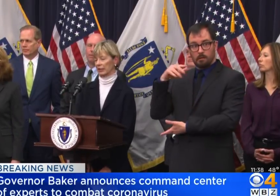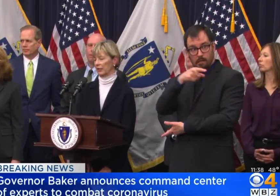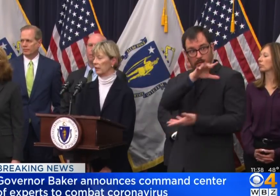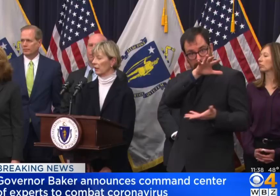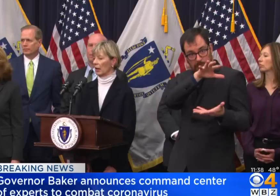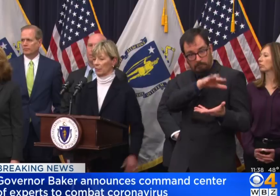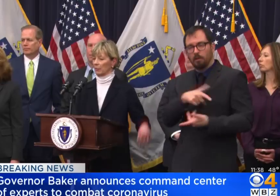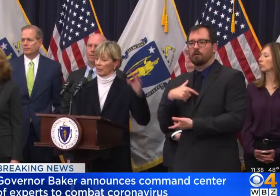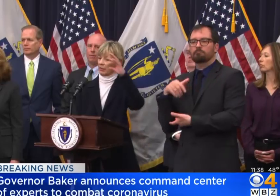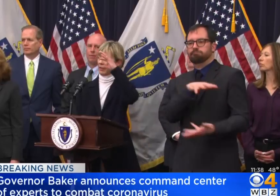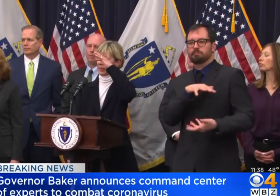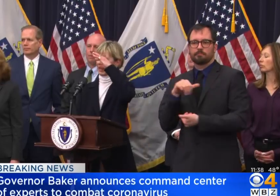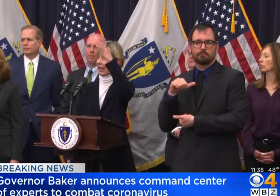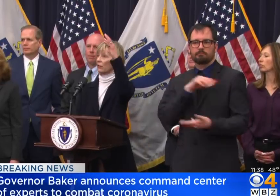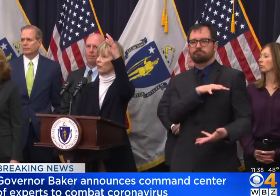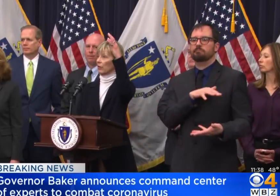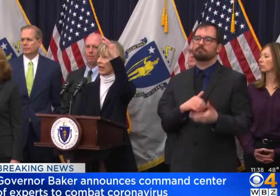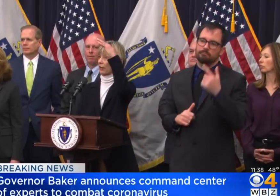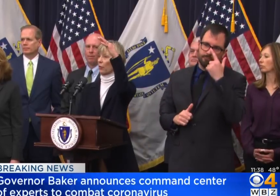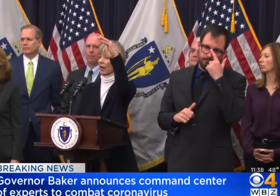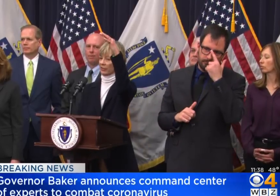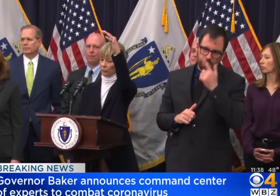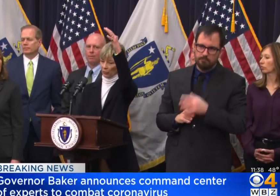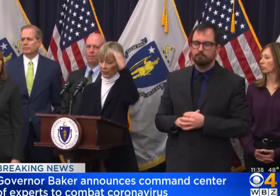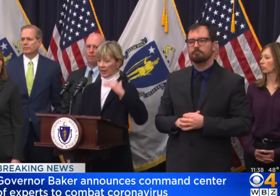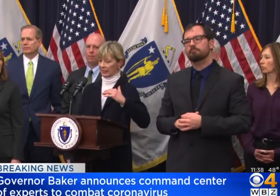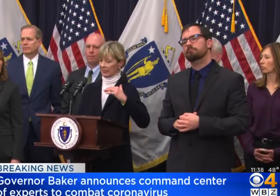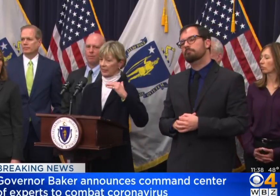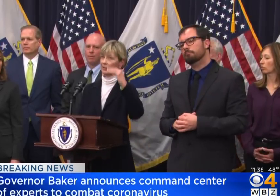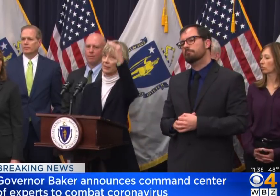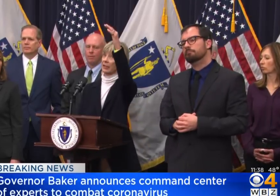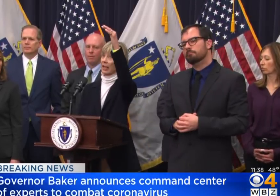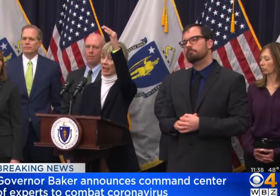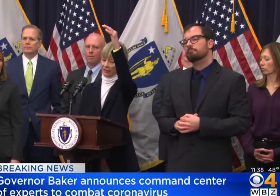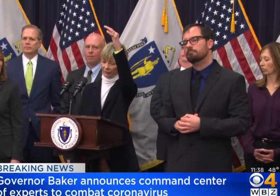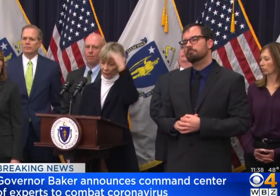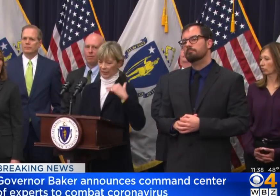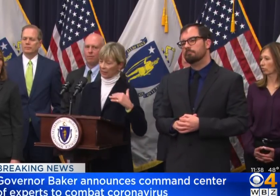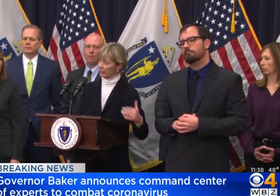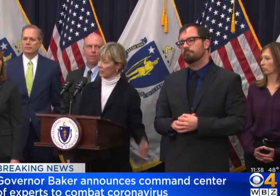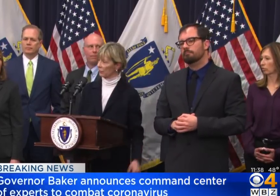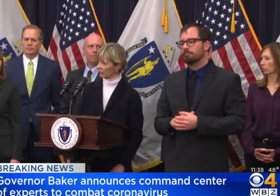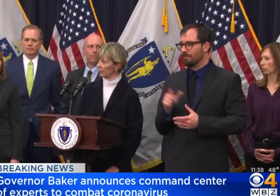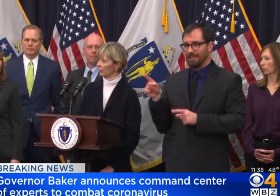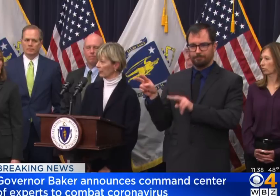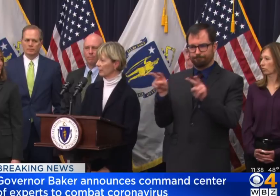BERKSHIRE MEDICAL CENTER HAD, LIKE, SEVERAL DAYS OF SUPPLIES LEFT.